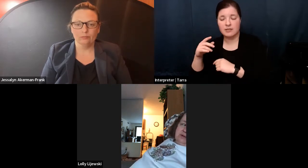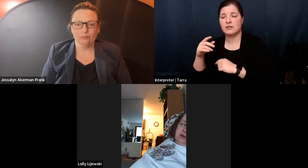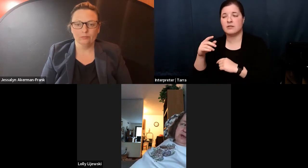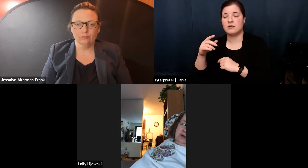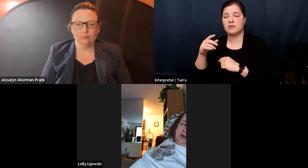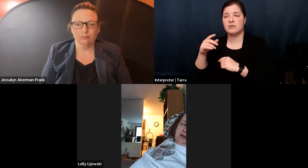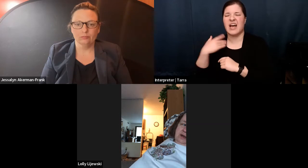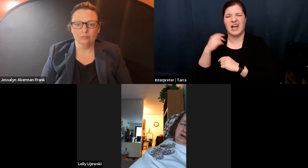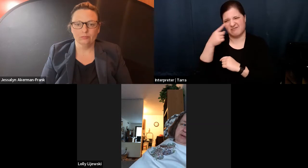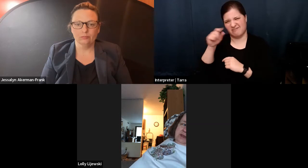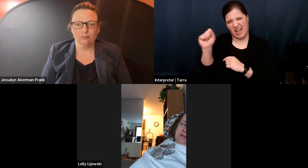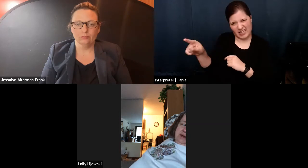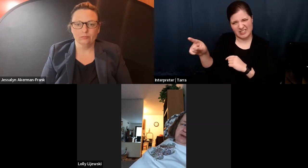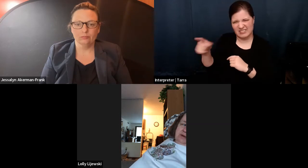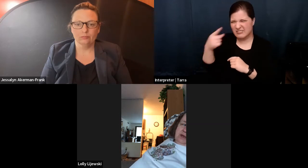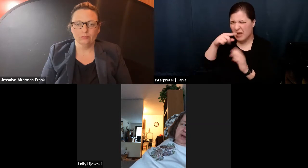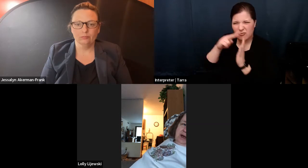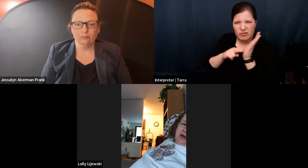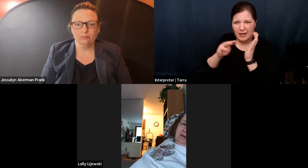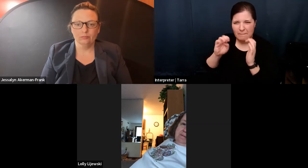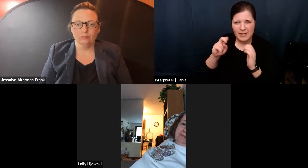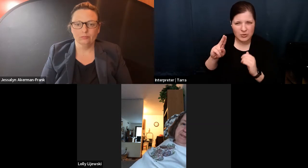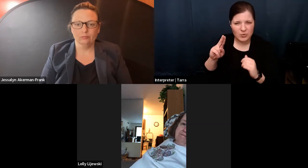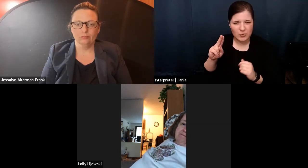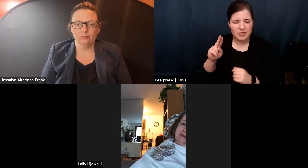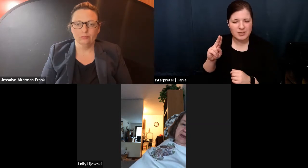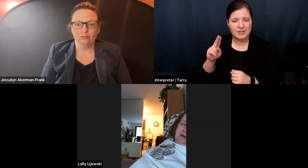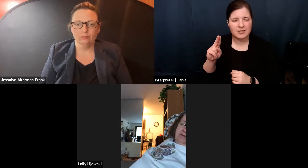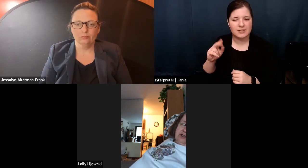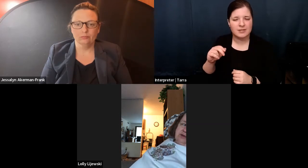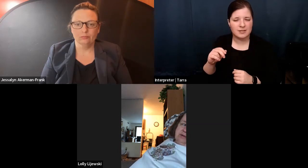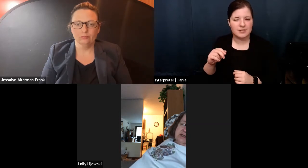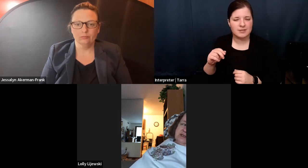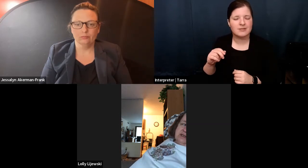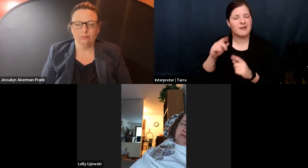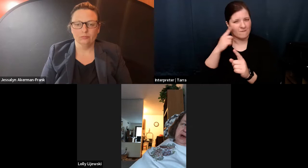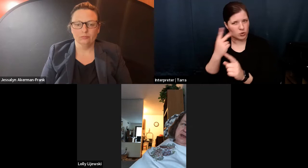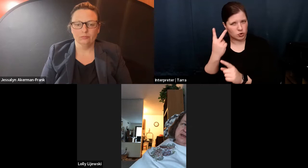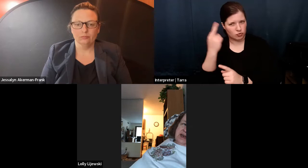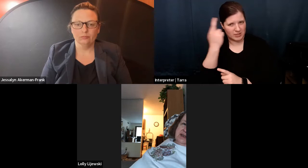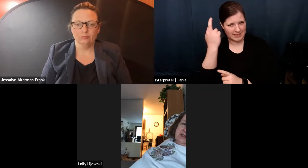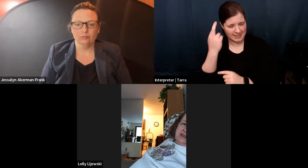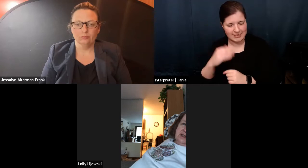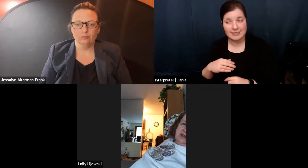I will take them and read them, but if I'm with someone, with a friend, say, for dinner, and that friend is sighted, I'll often ask them to read the menu.